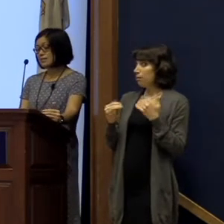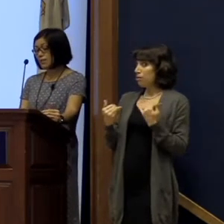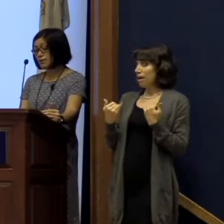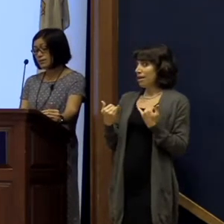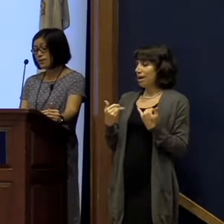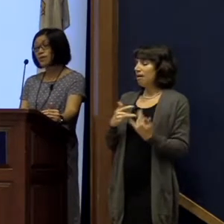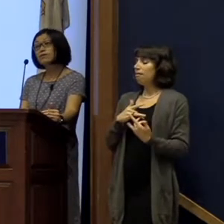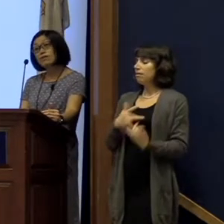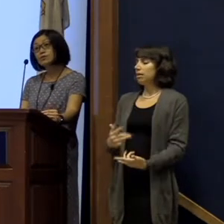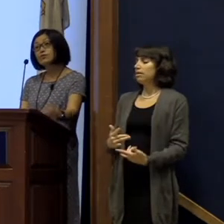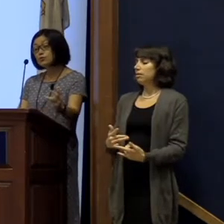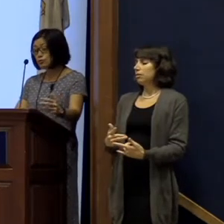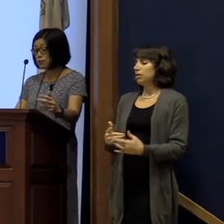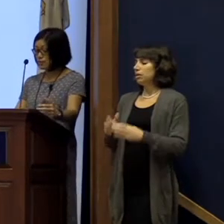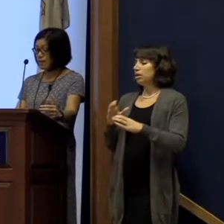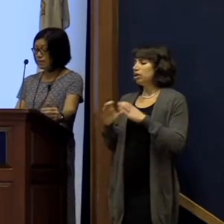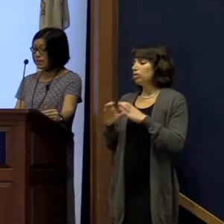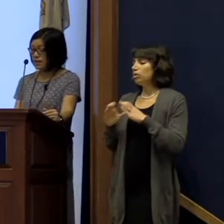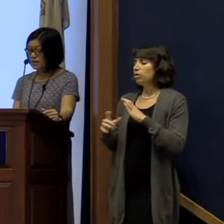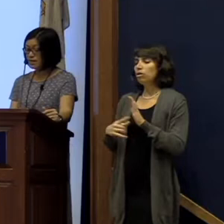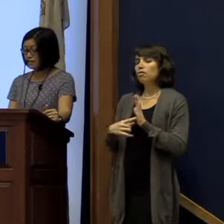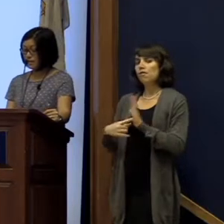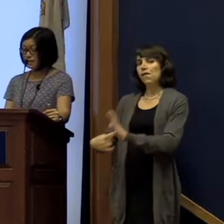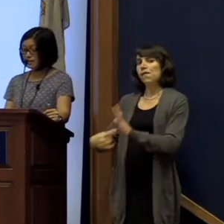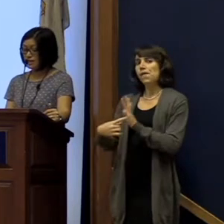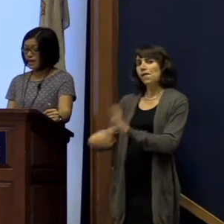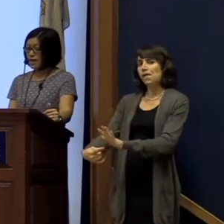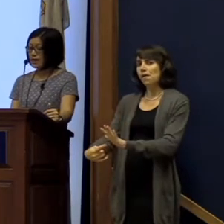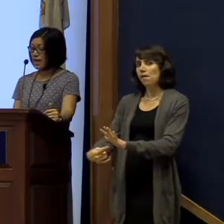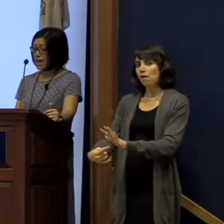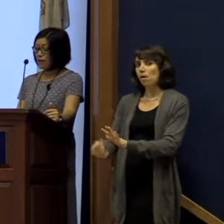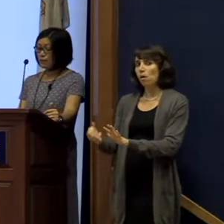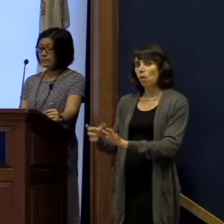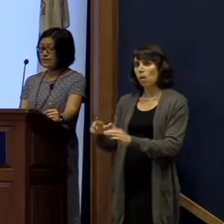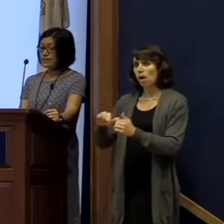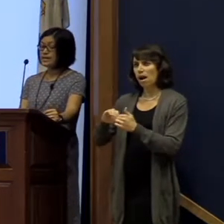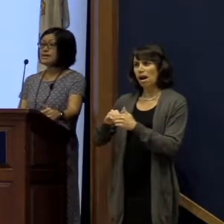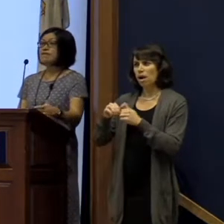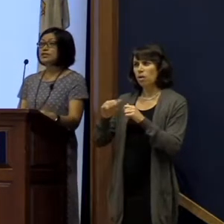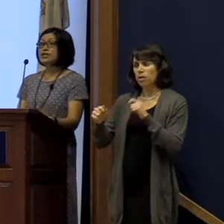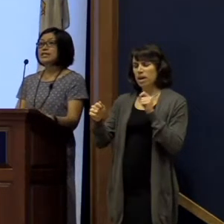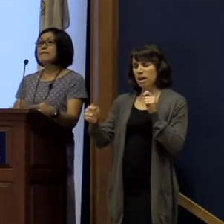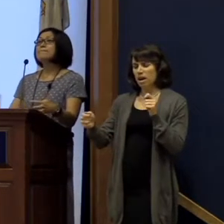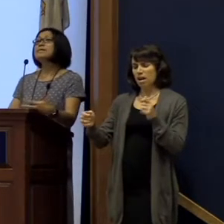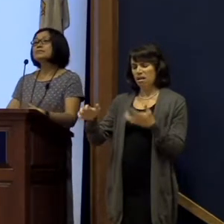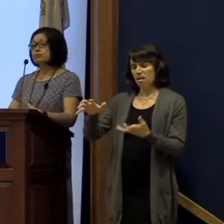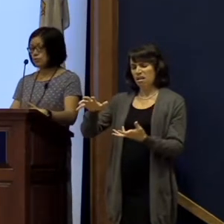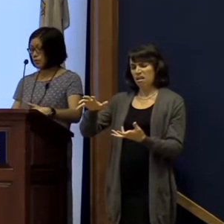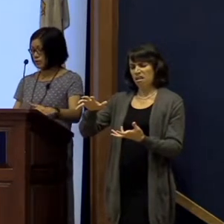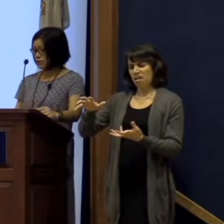Supported or not to do STEM in these settings and how they eventually can build towards a trajectory